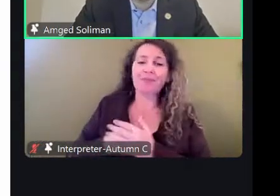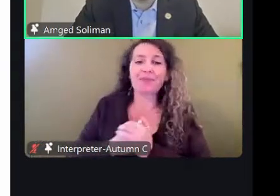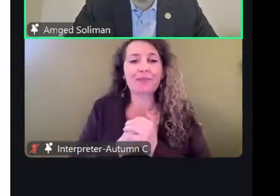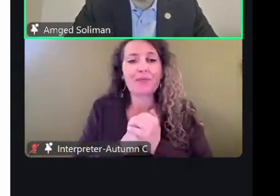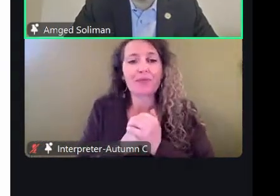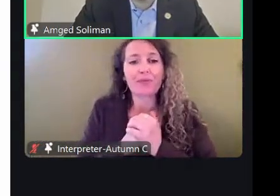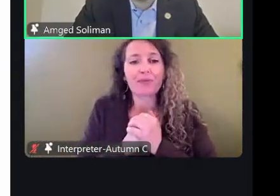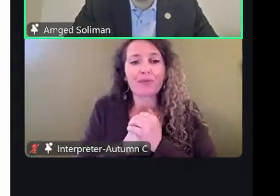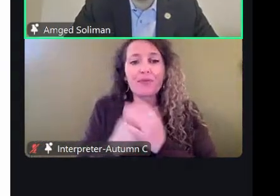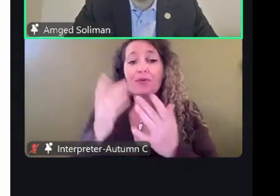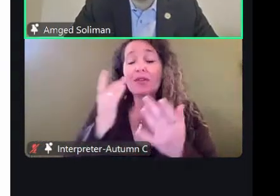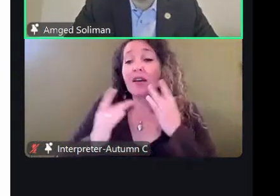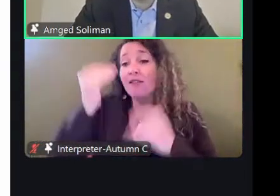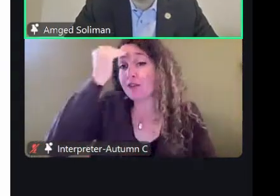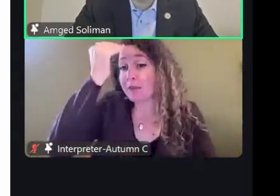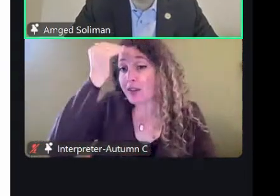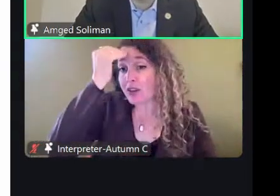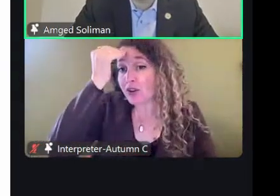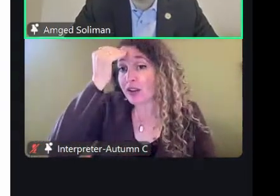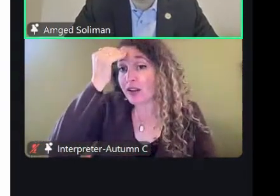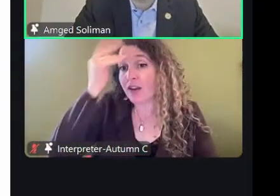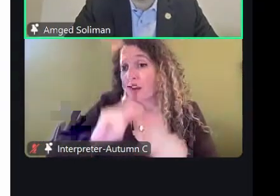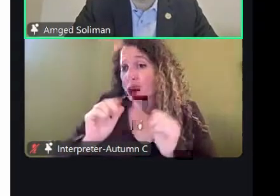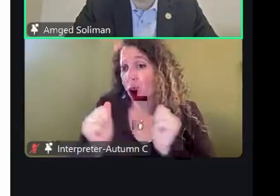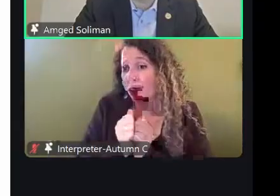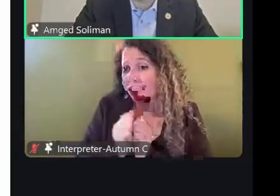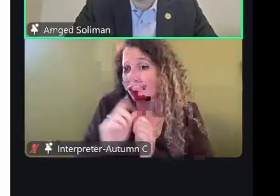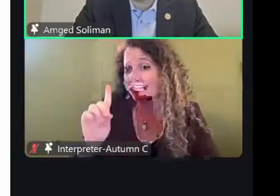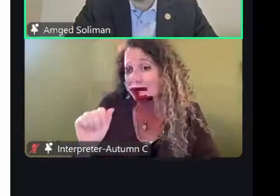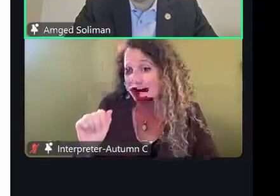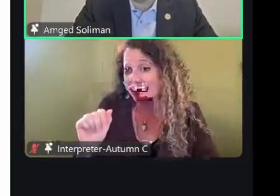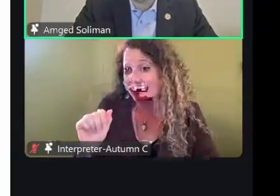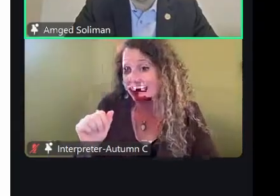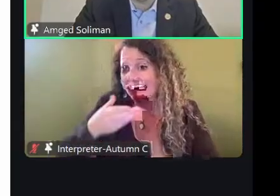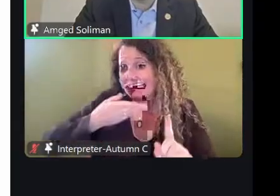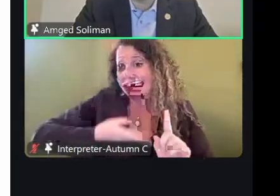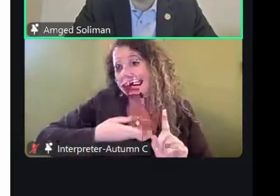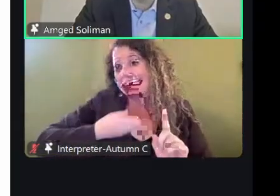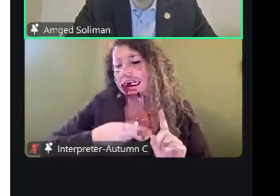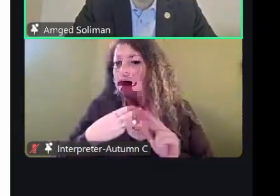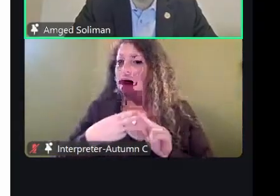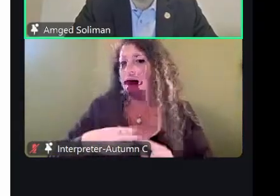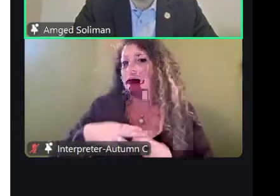familiar of familiarity, people with disabilities are sometimes viewed as asexual. This assumption